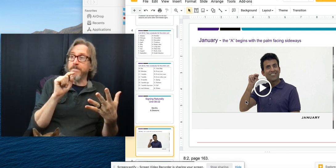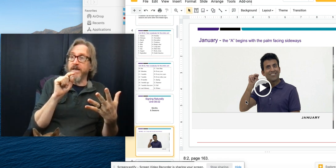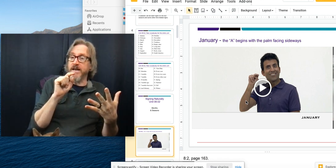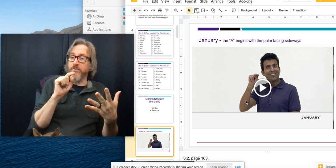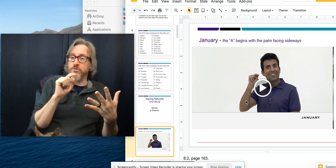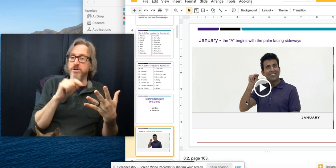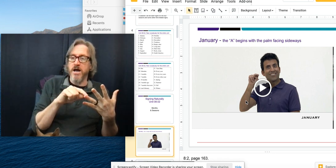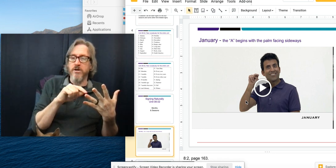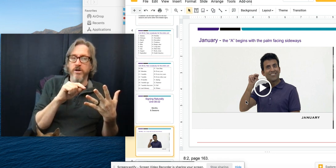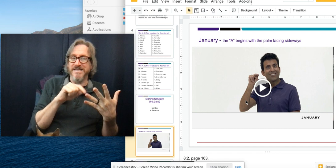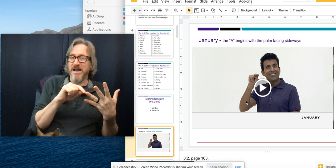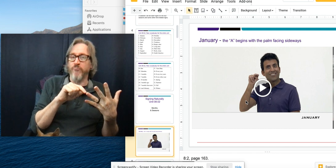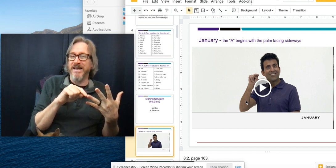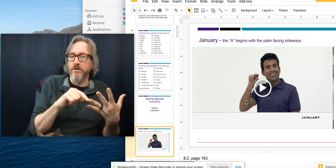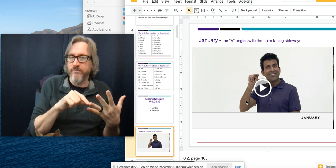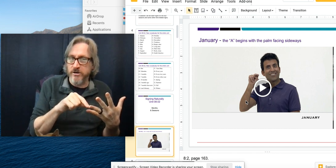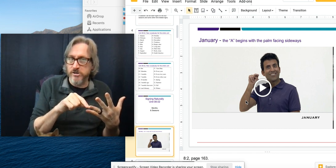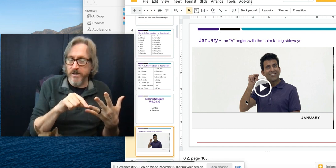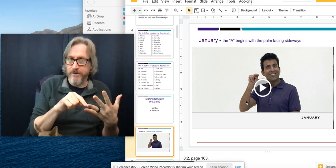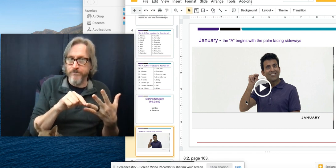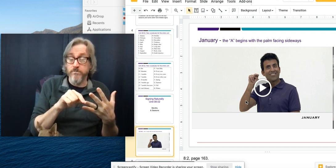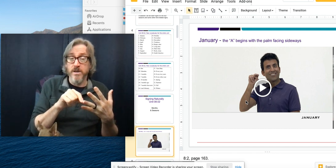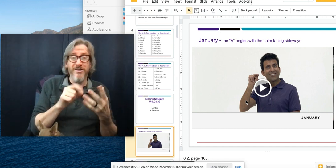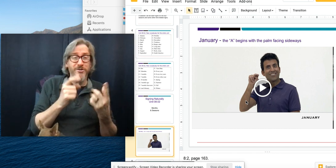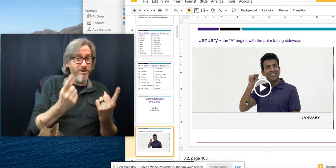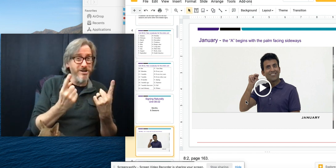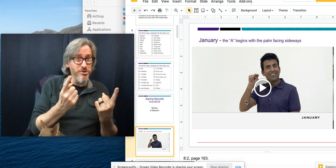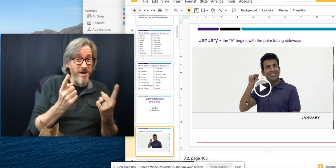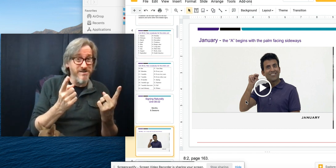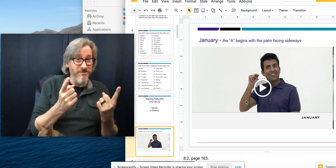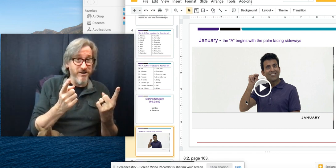um that they're not it's not regular fingerspelling they're really two ways of